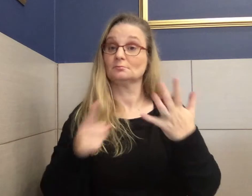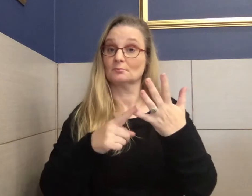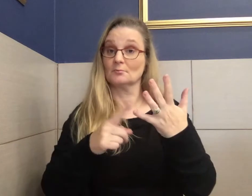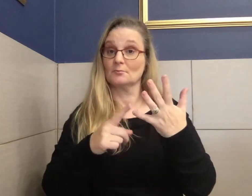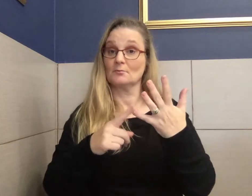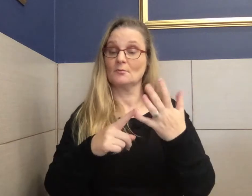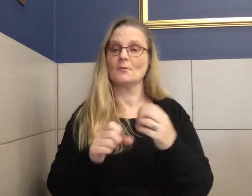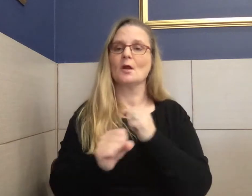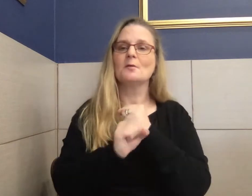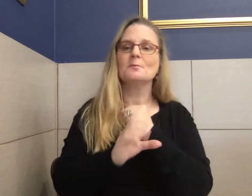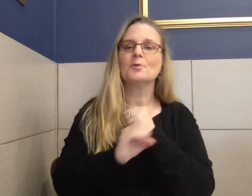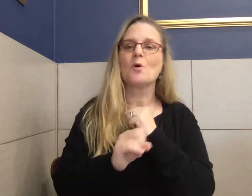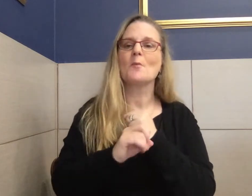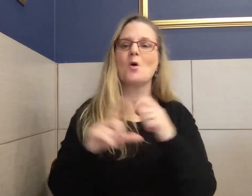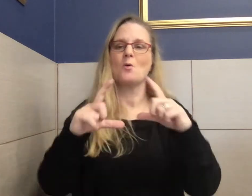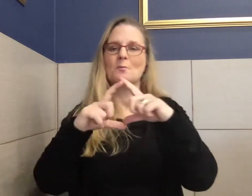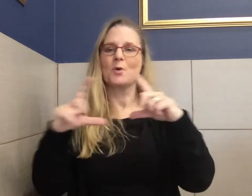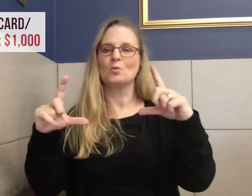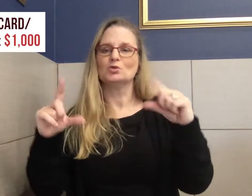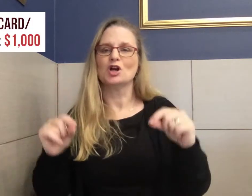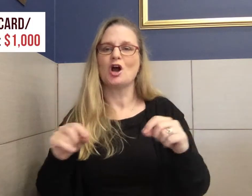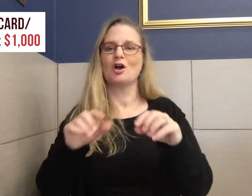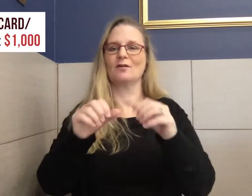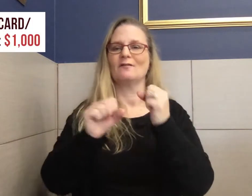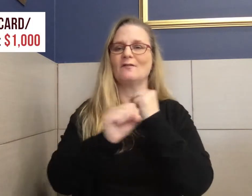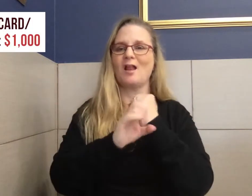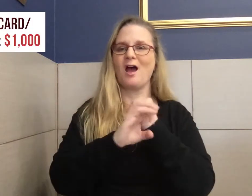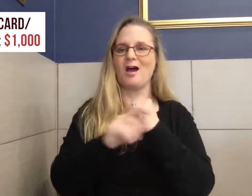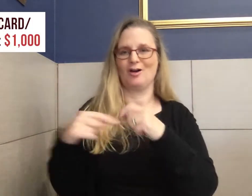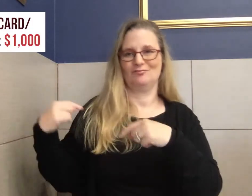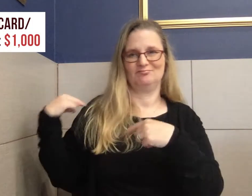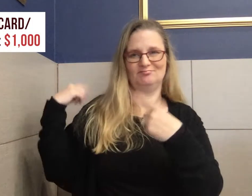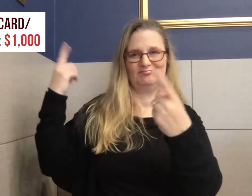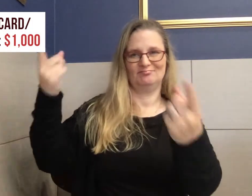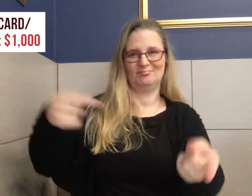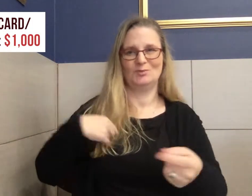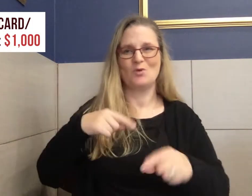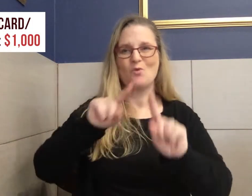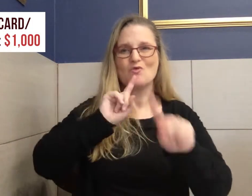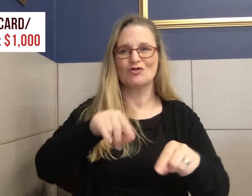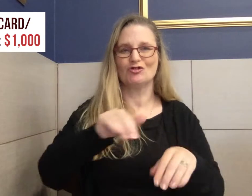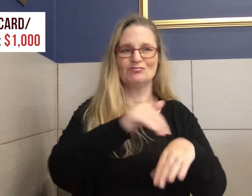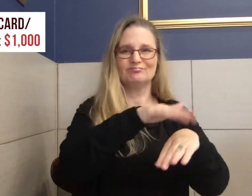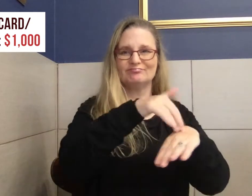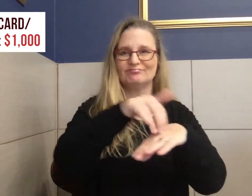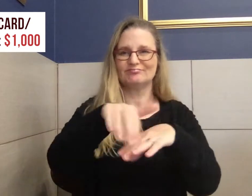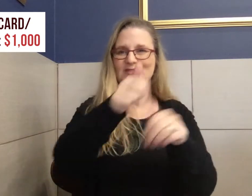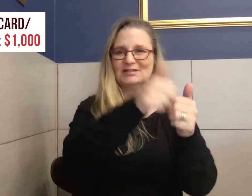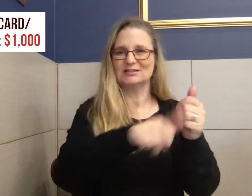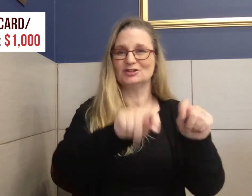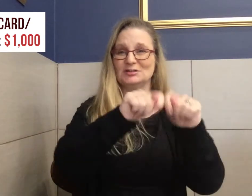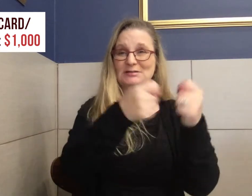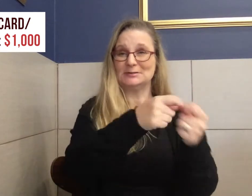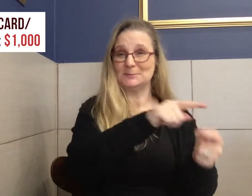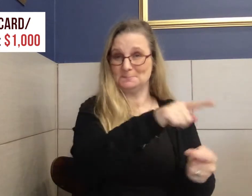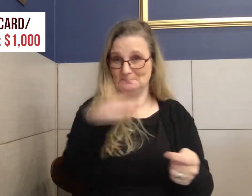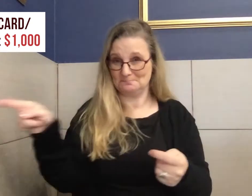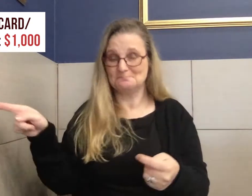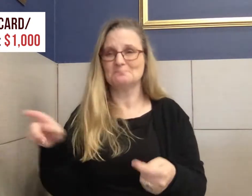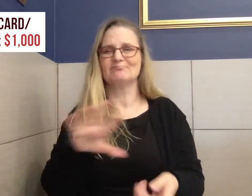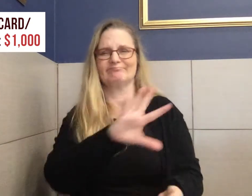We also want to publish promotional postcard and poster for all locations.